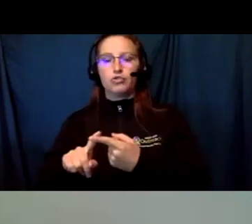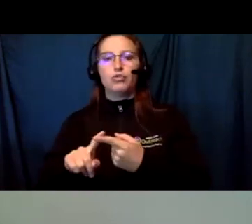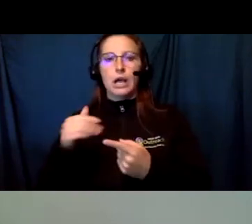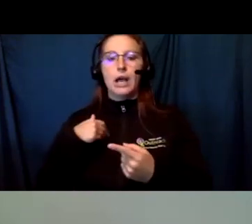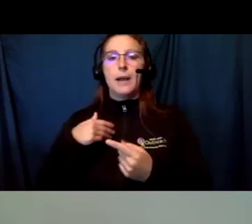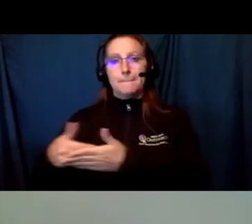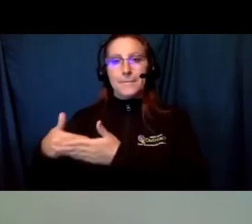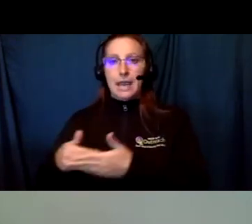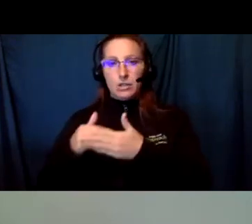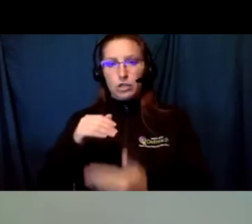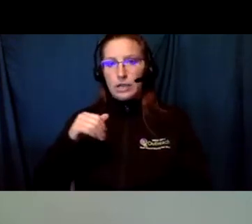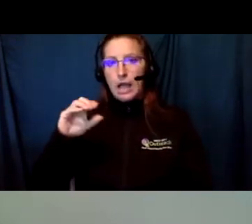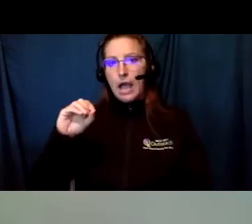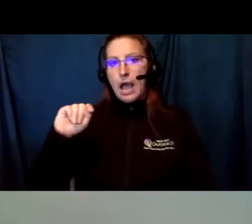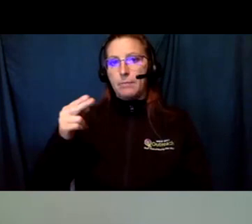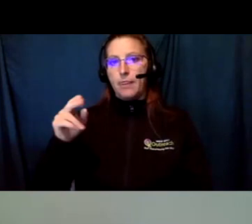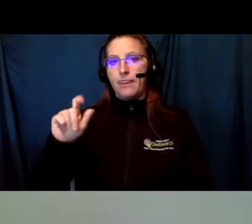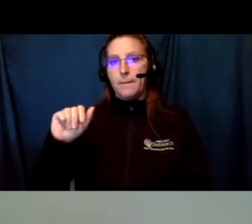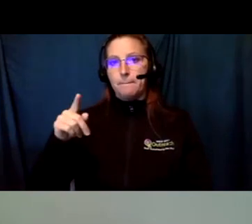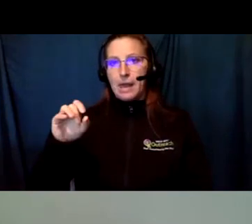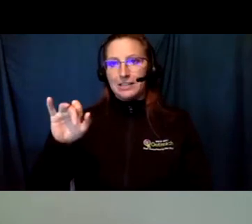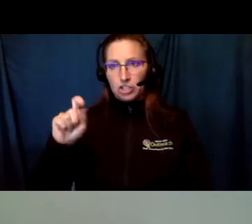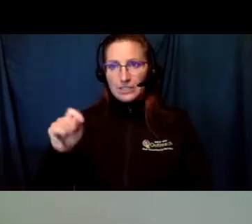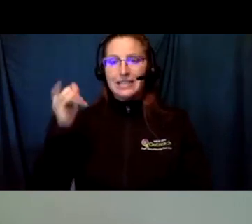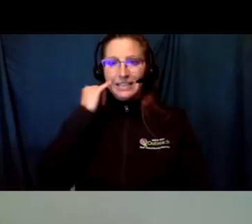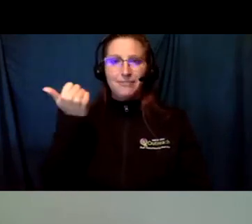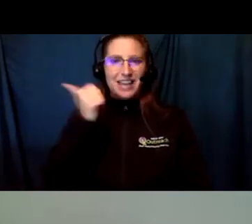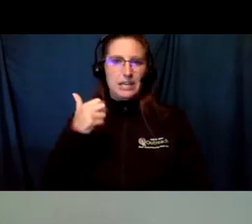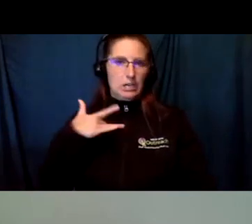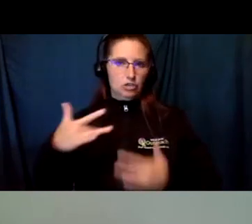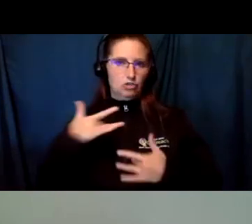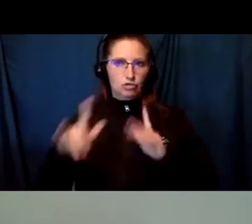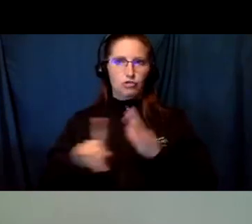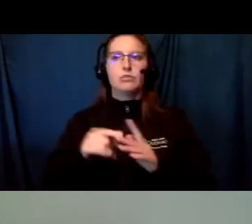they feel that there is a concern at that state. So I put that in the chat as well.